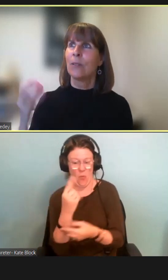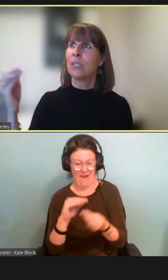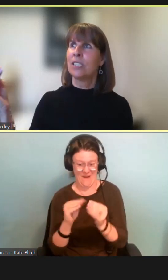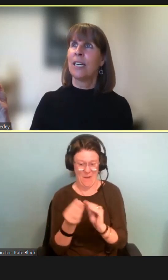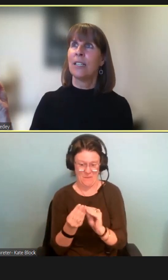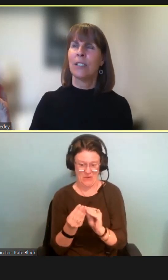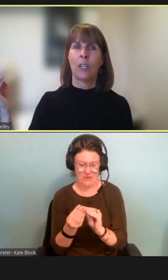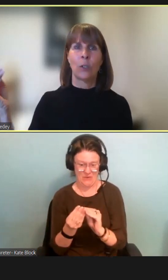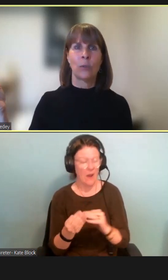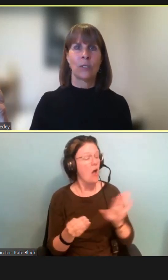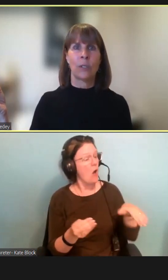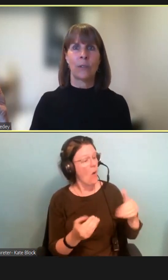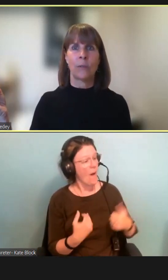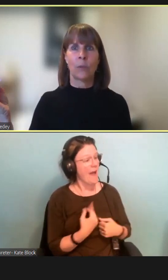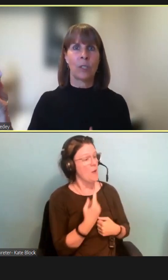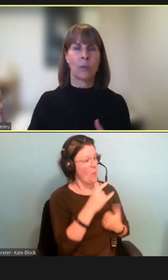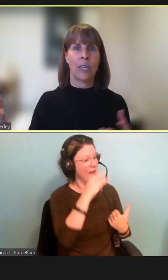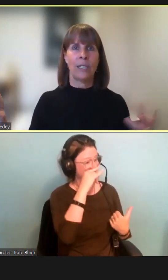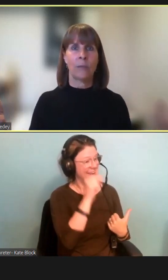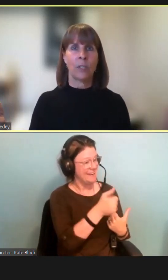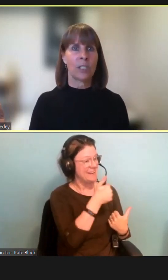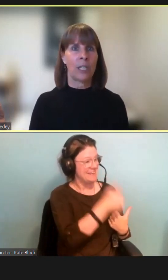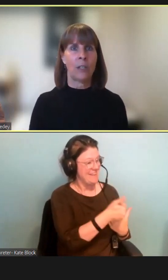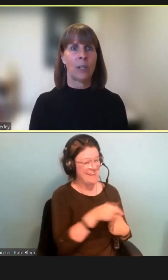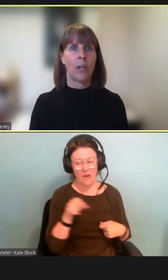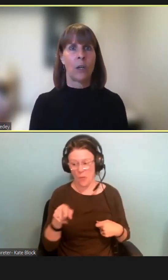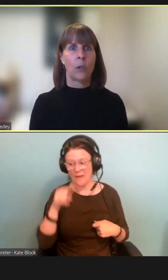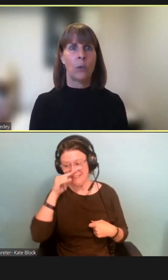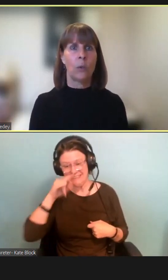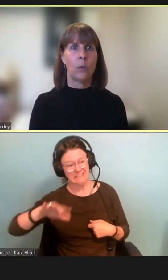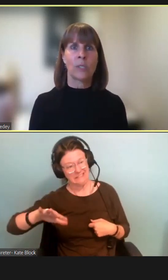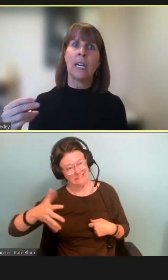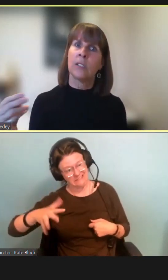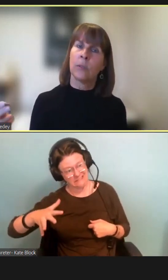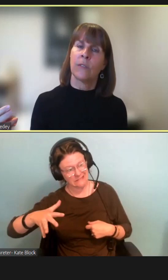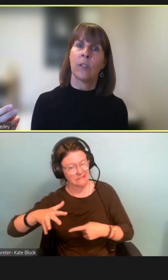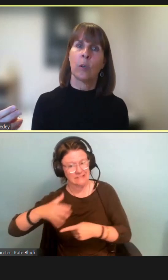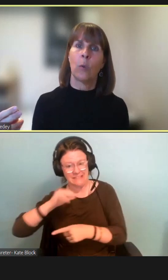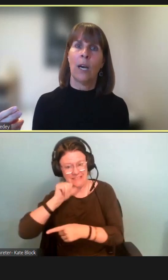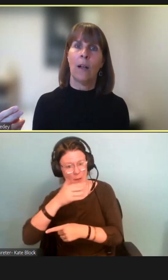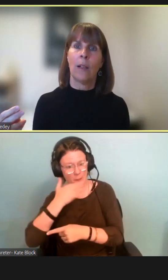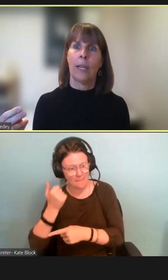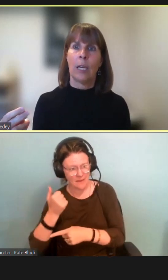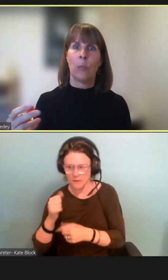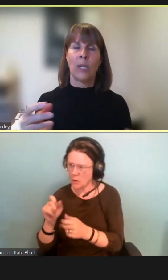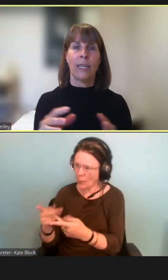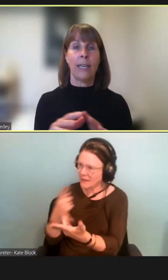child who was doing really great and one child who was not doing very well but oh